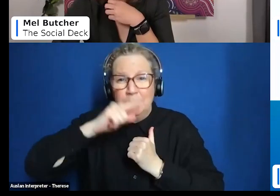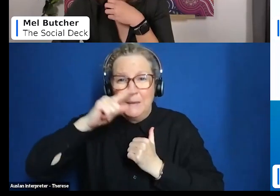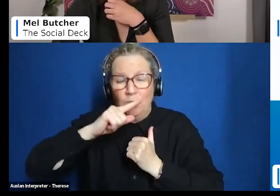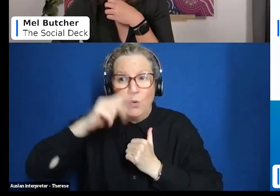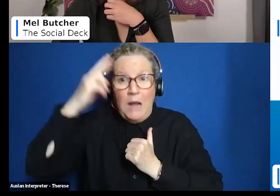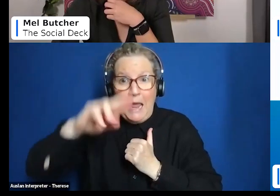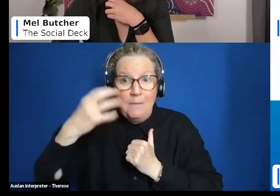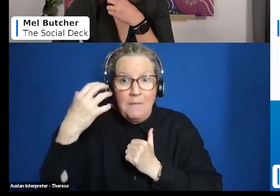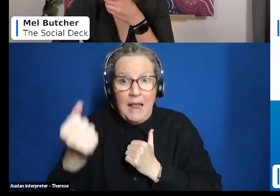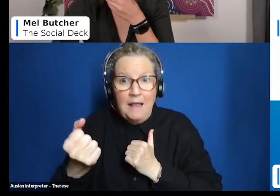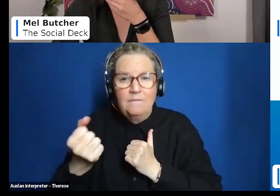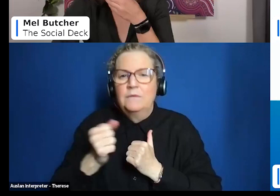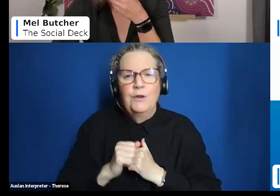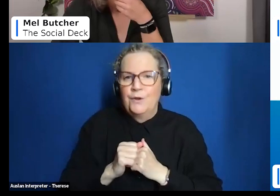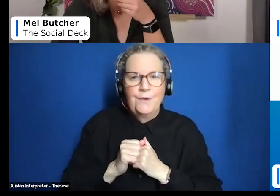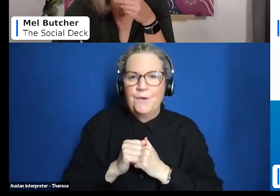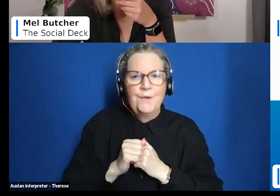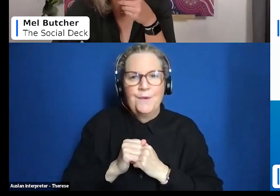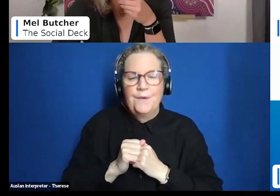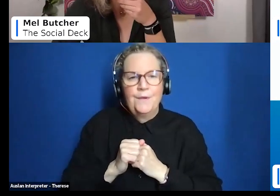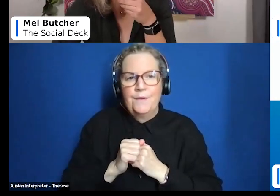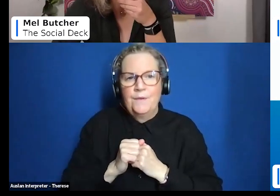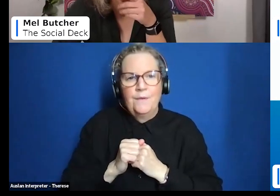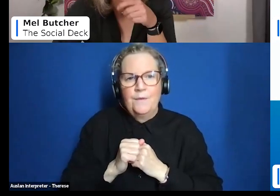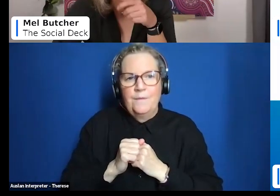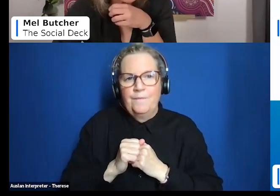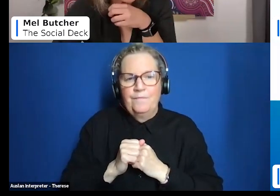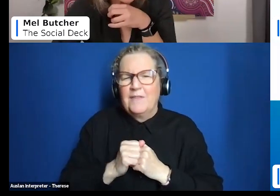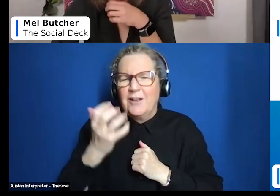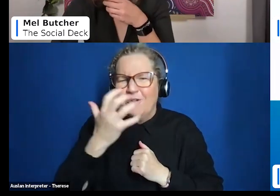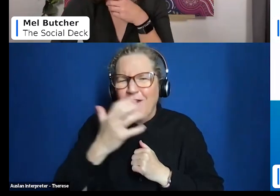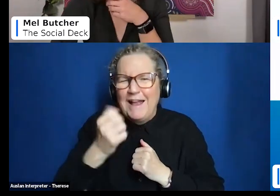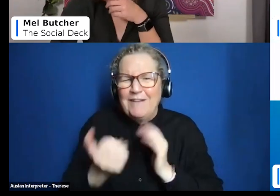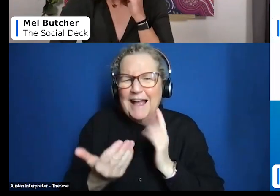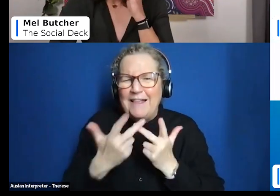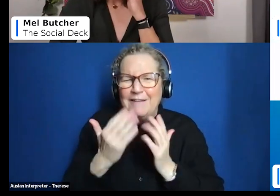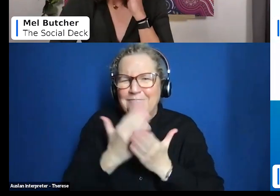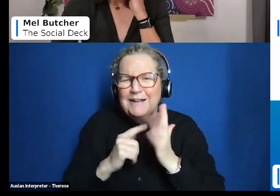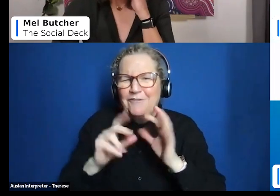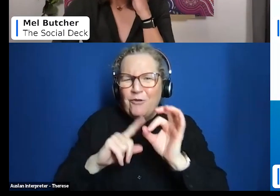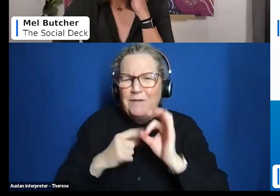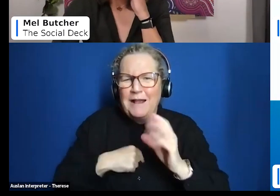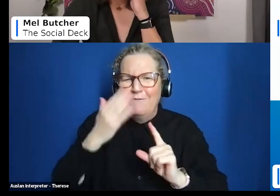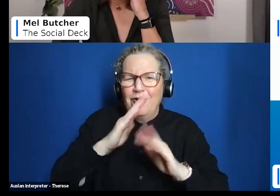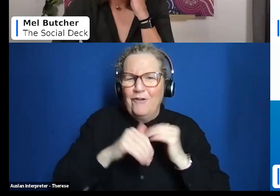Was there another part of the question? Sorry, I was just focusing on that part. Yeah, I think I think it was more